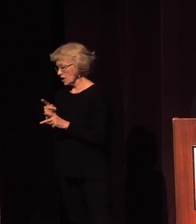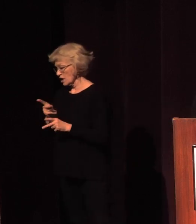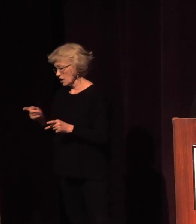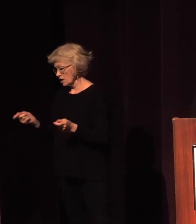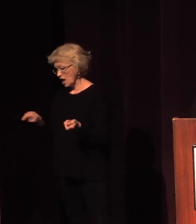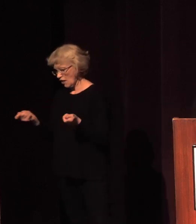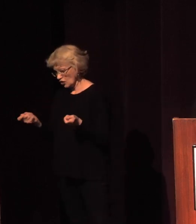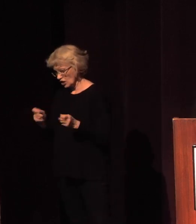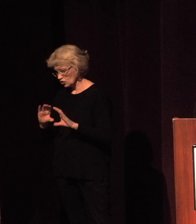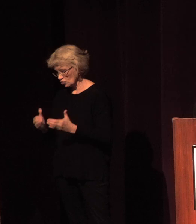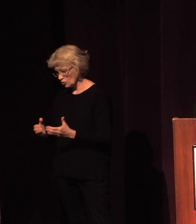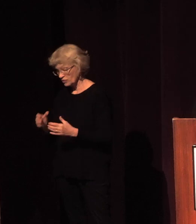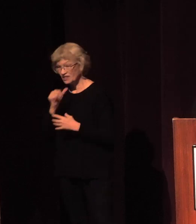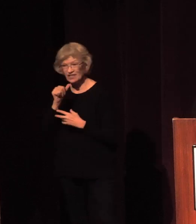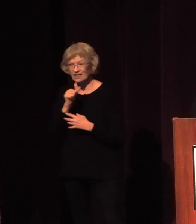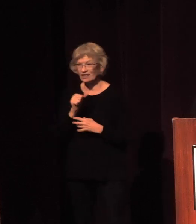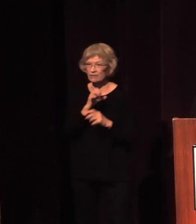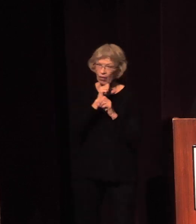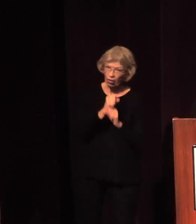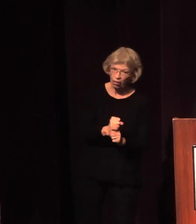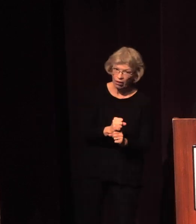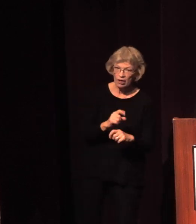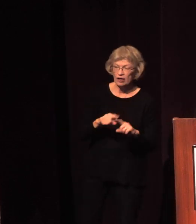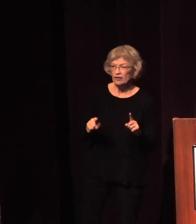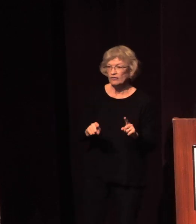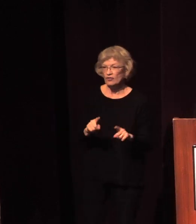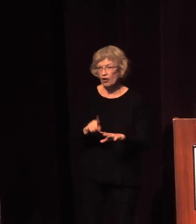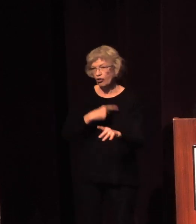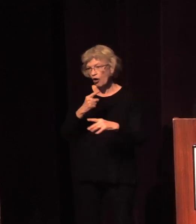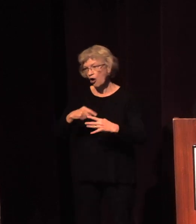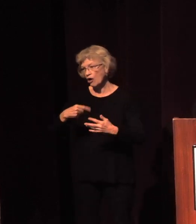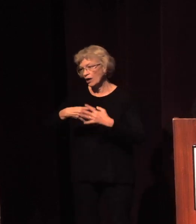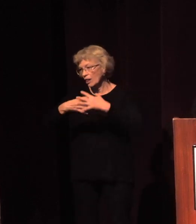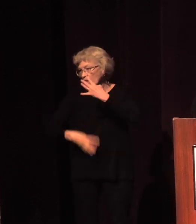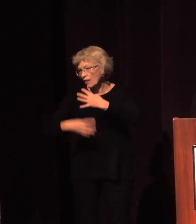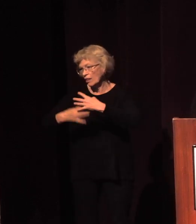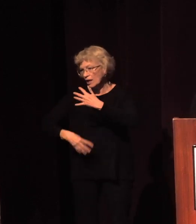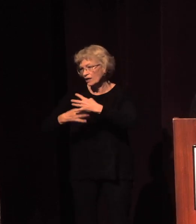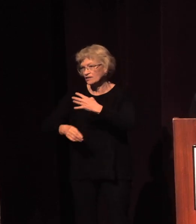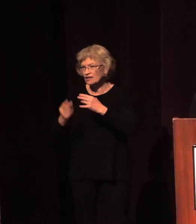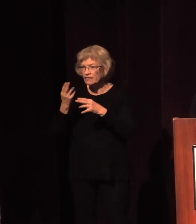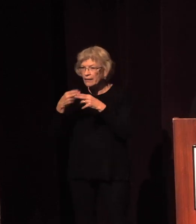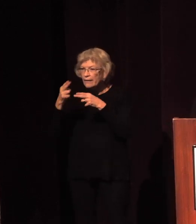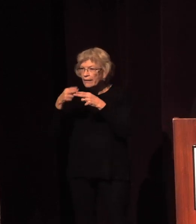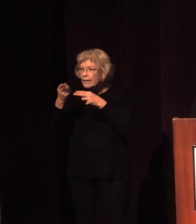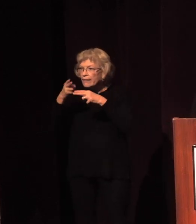So anyway we as a governance group, we representatives of the governance group decided not to detail a series of meetings or